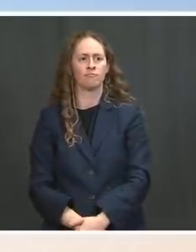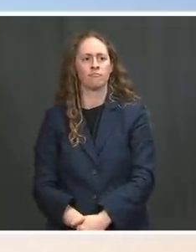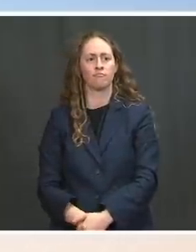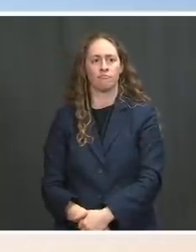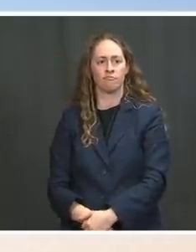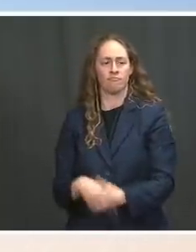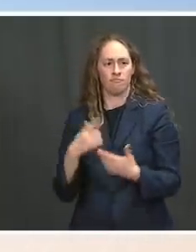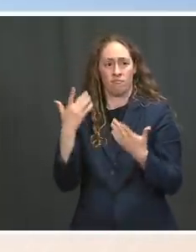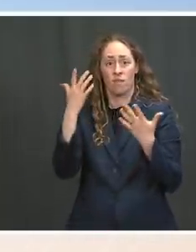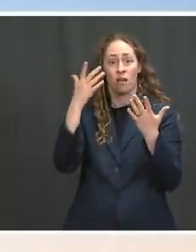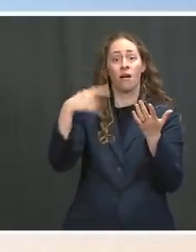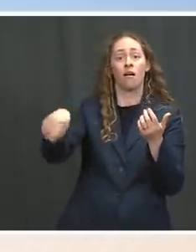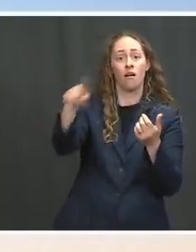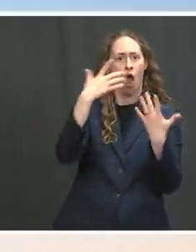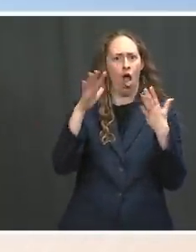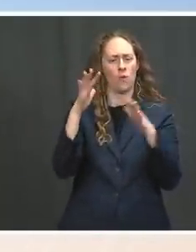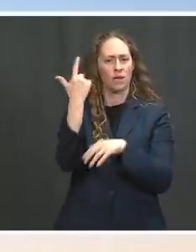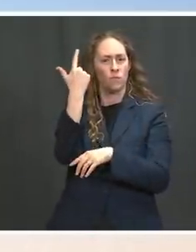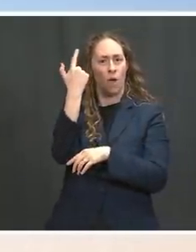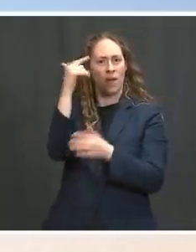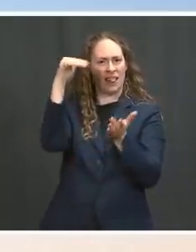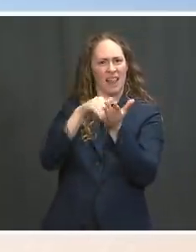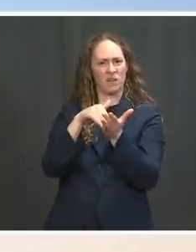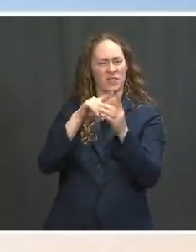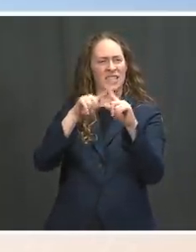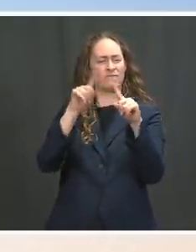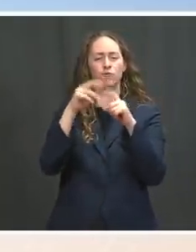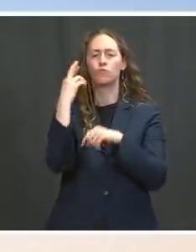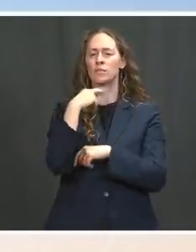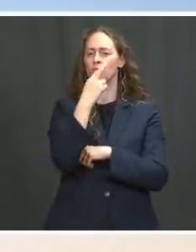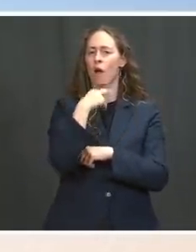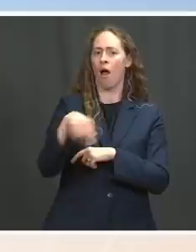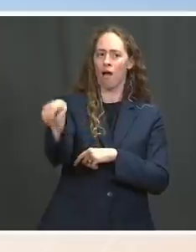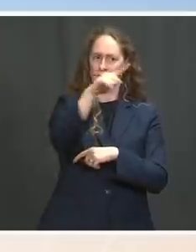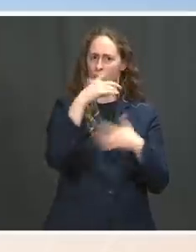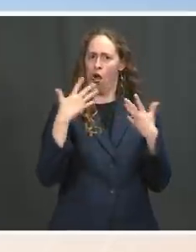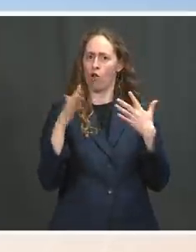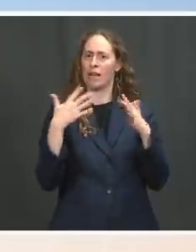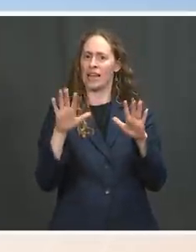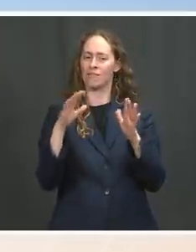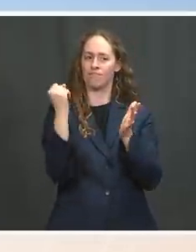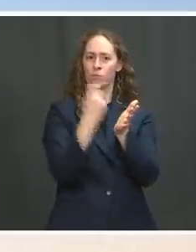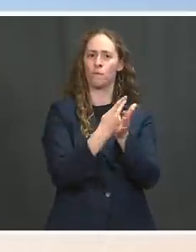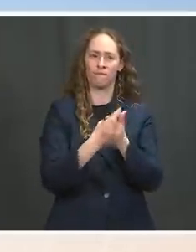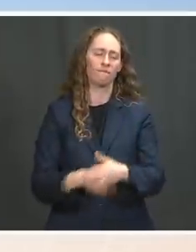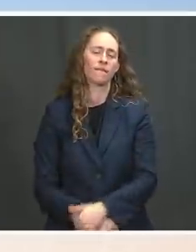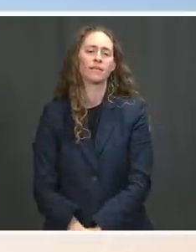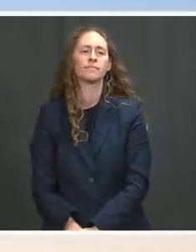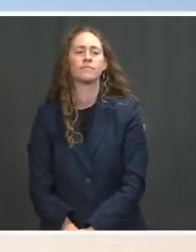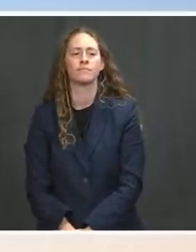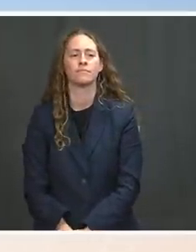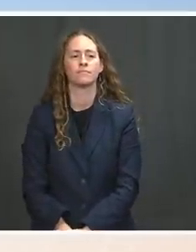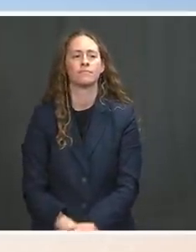And I would also note that to -- Congress has also set aside $5 billion --